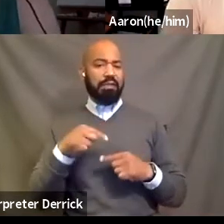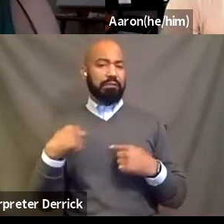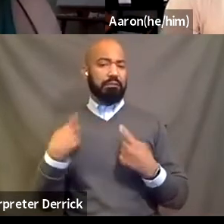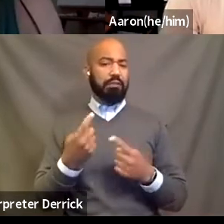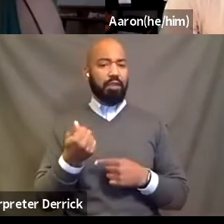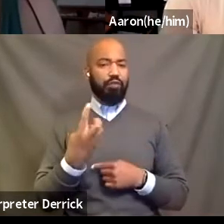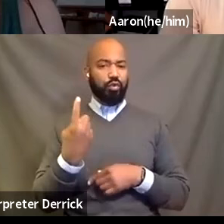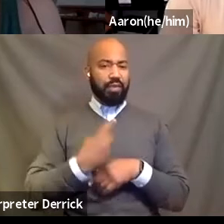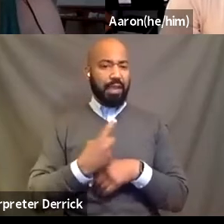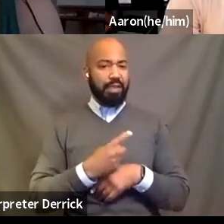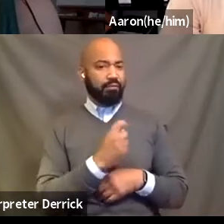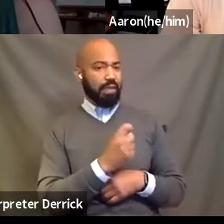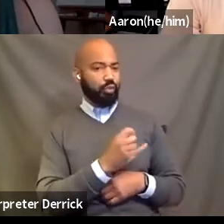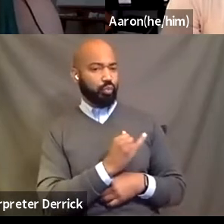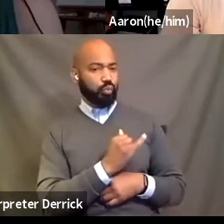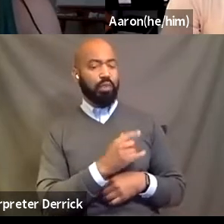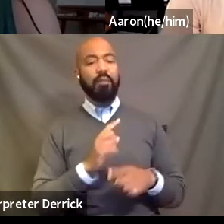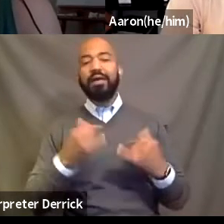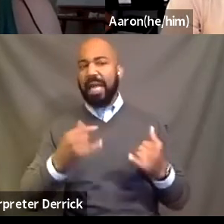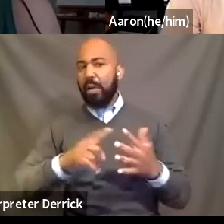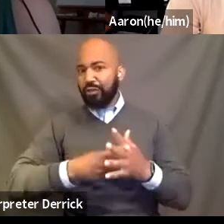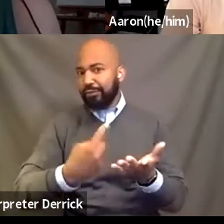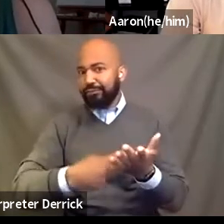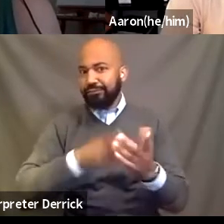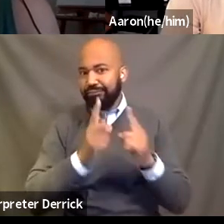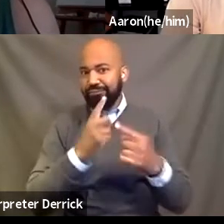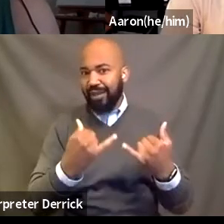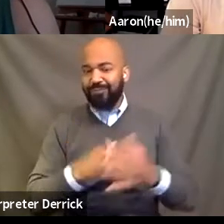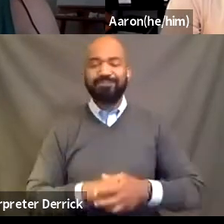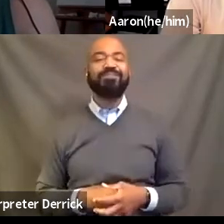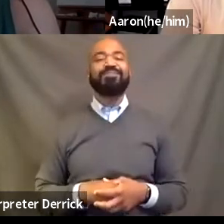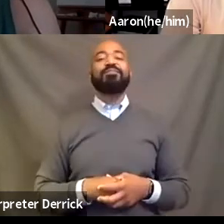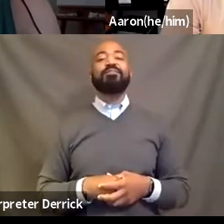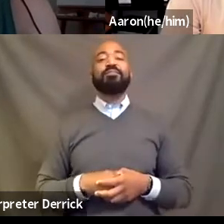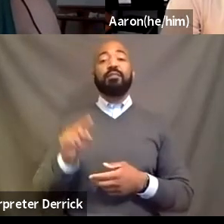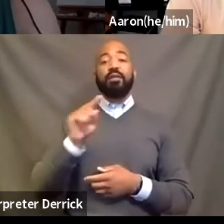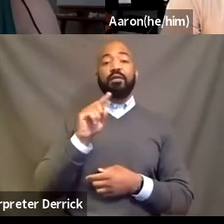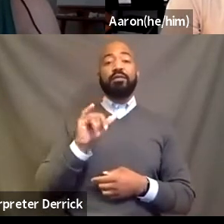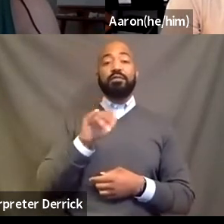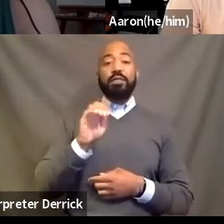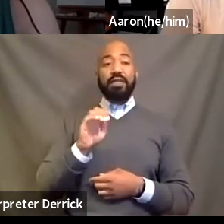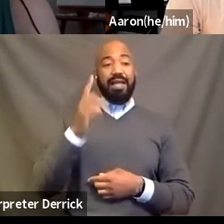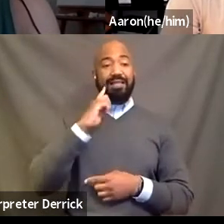Leah (she/her): that's kind of how we think about the xena as well it's this goal so there's this actual physical tangible output.